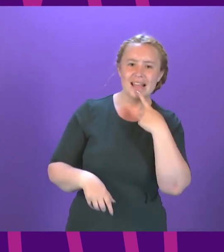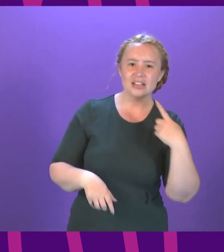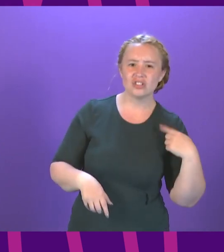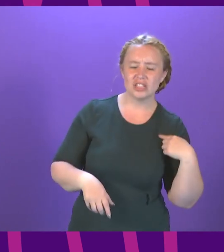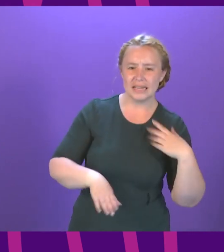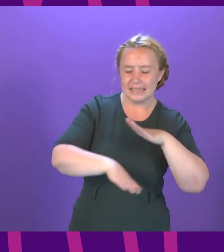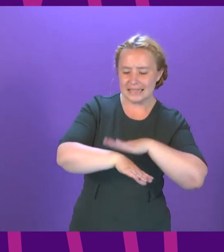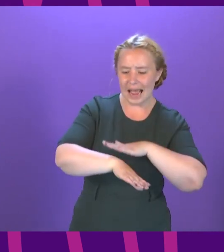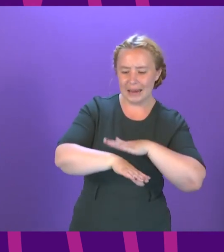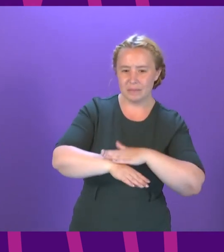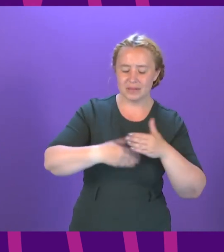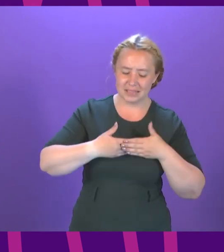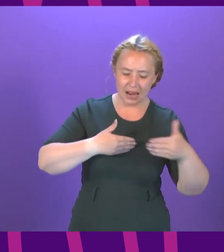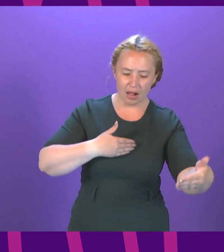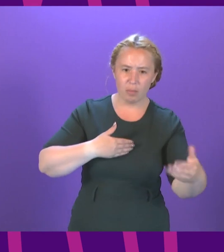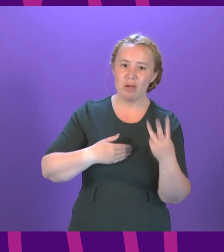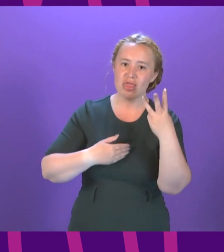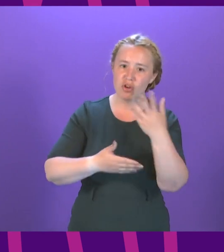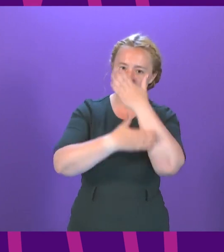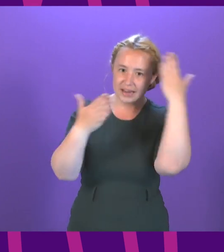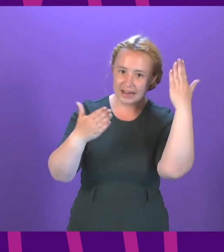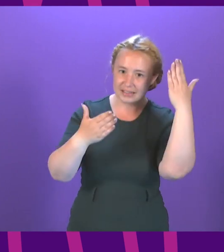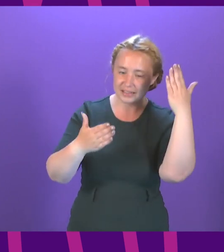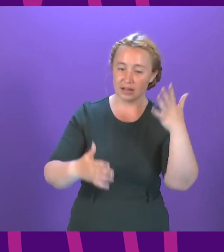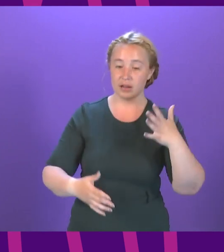for providing that information was about three days. Obviously, in some cases,